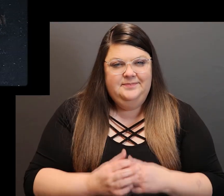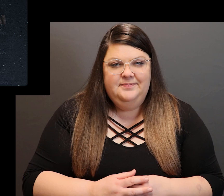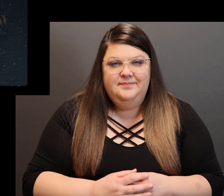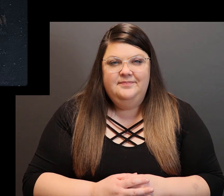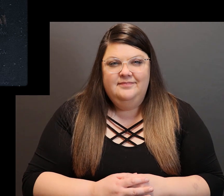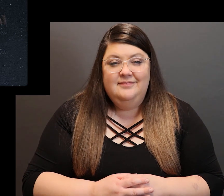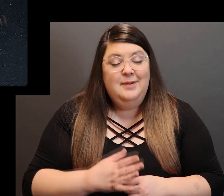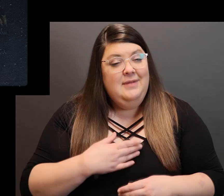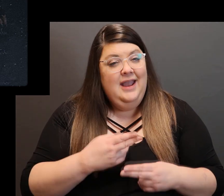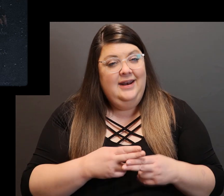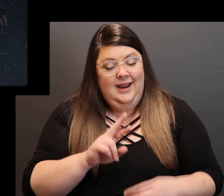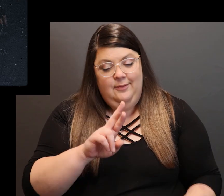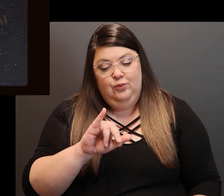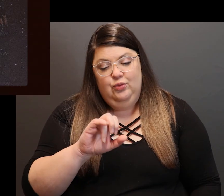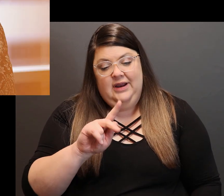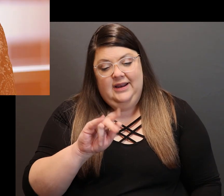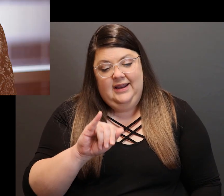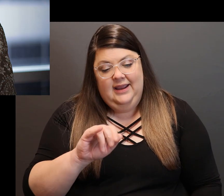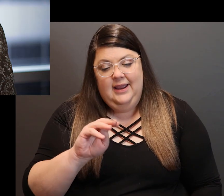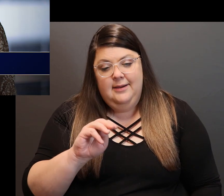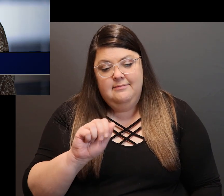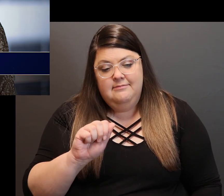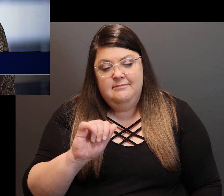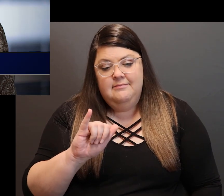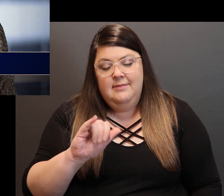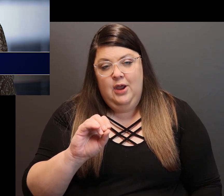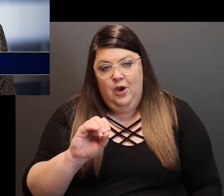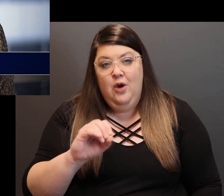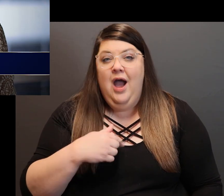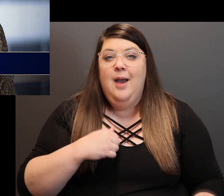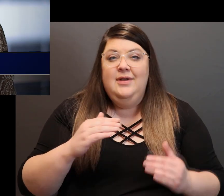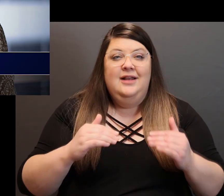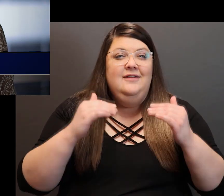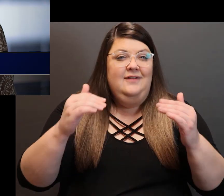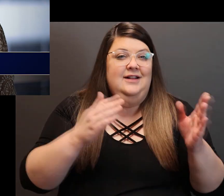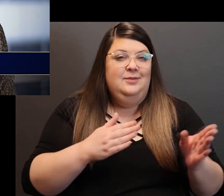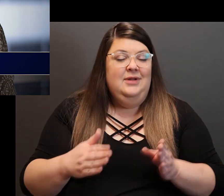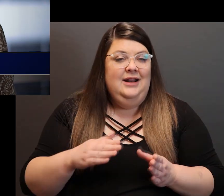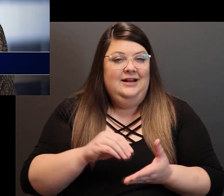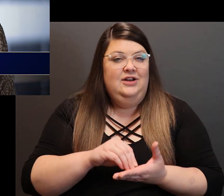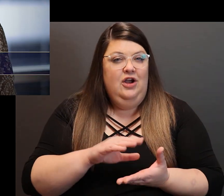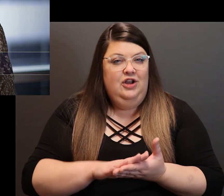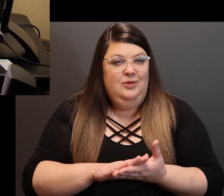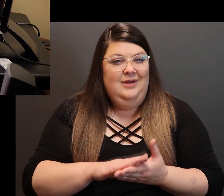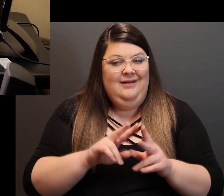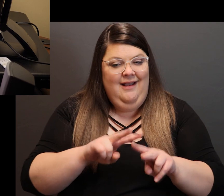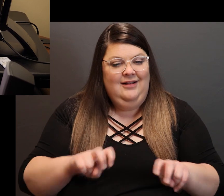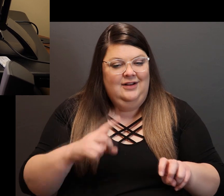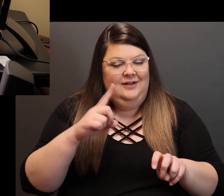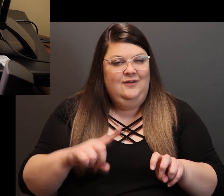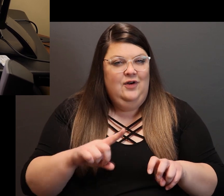My name is Riki Maio, I'm the Advanced Planning Document Analyst for the Department of Economic Security.